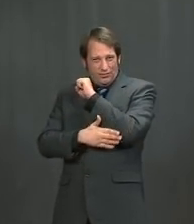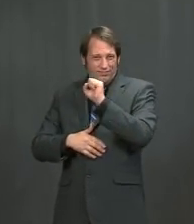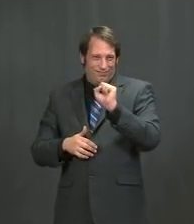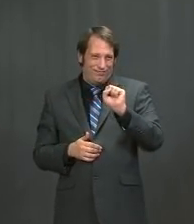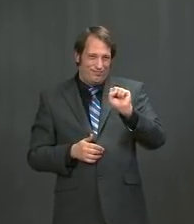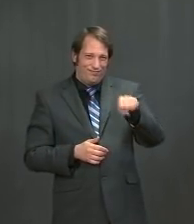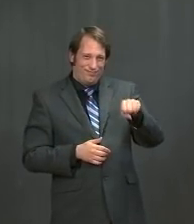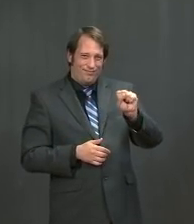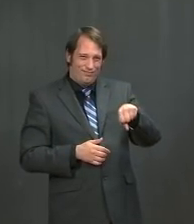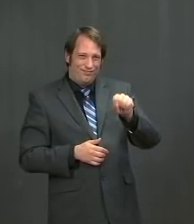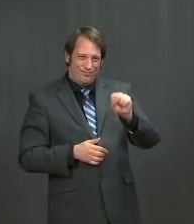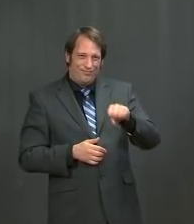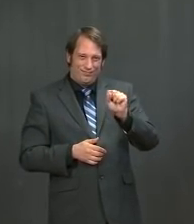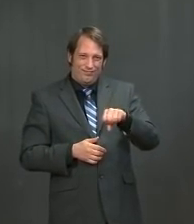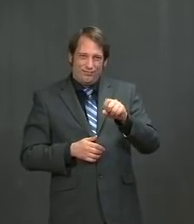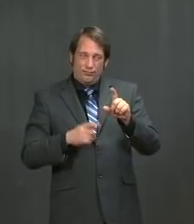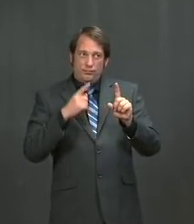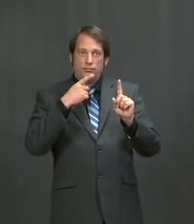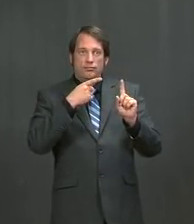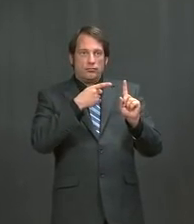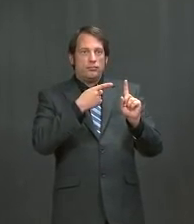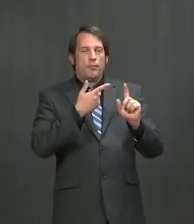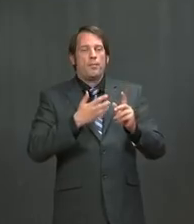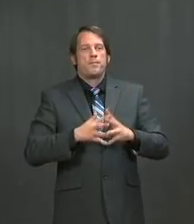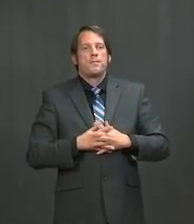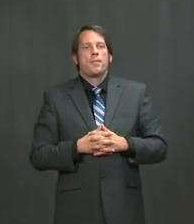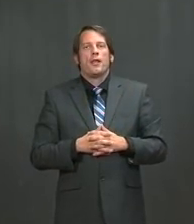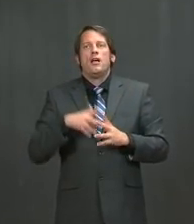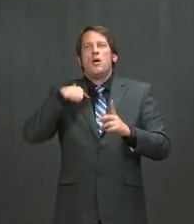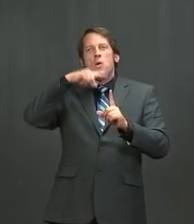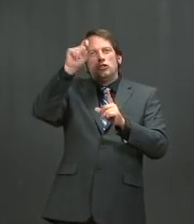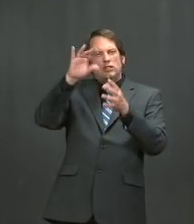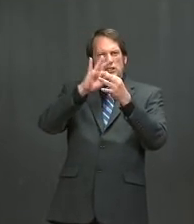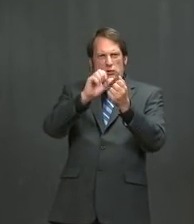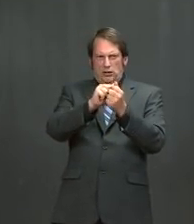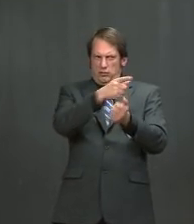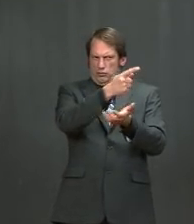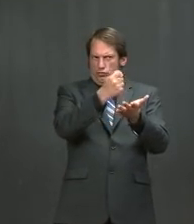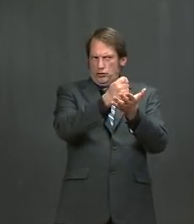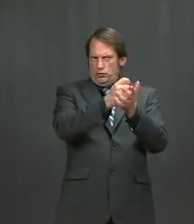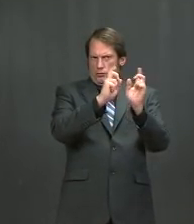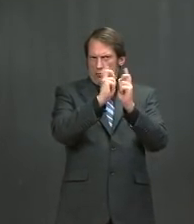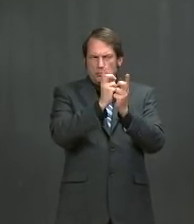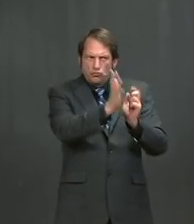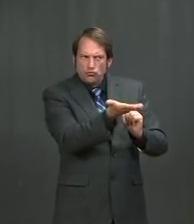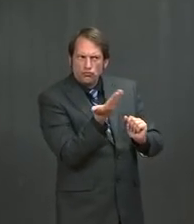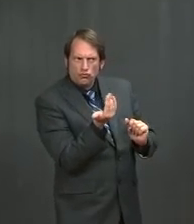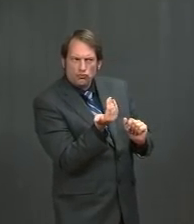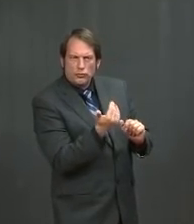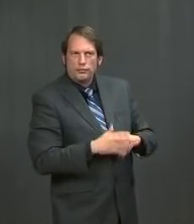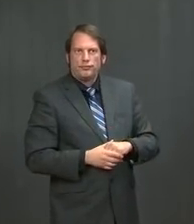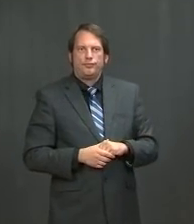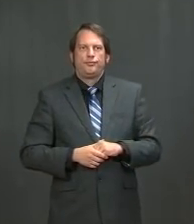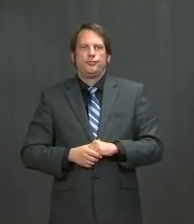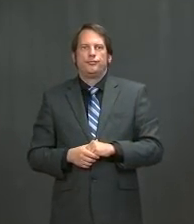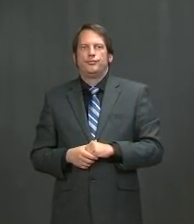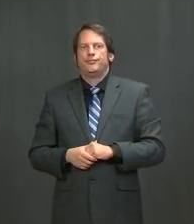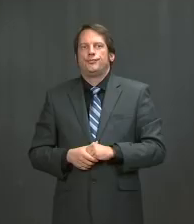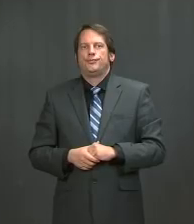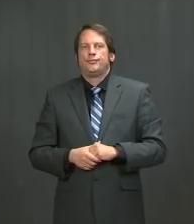Go ahead, Anne. The Press: So one thing quickly, and then I have something else. Is there any update on when you or the President